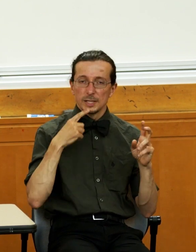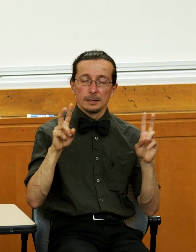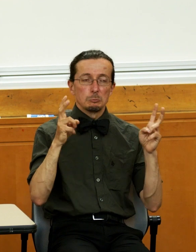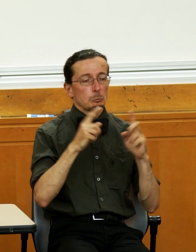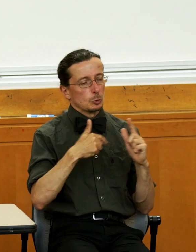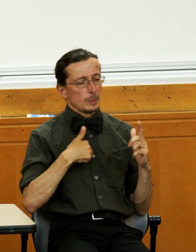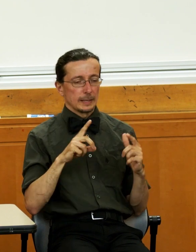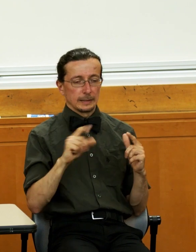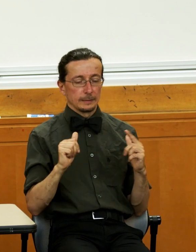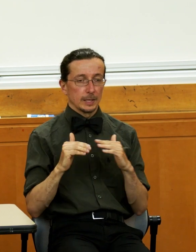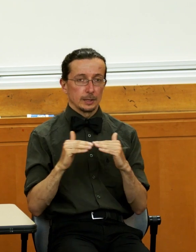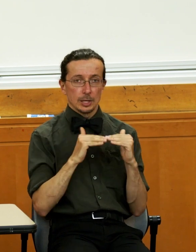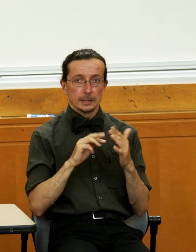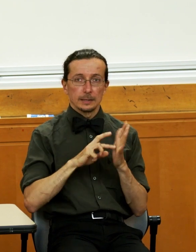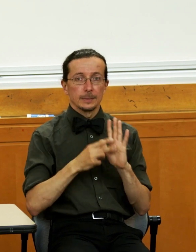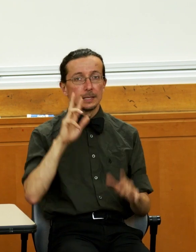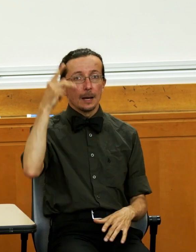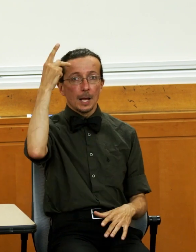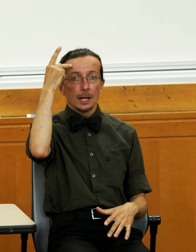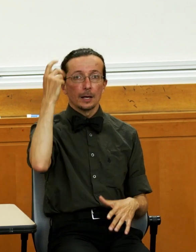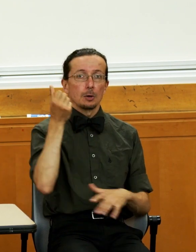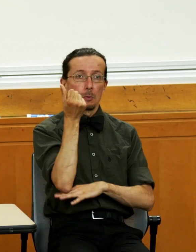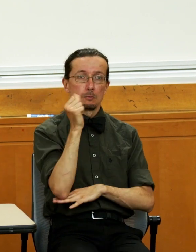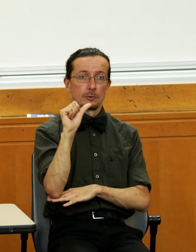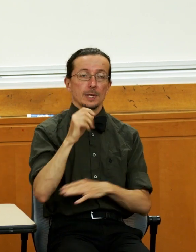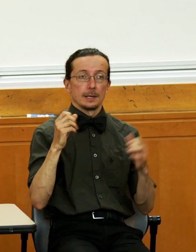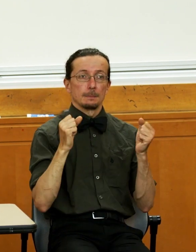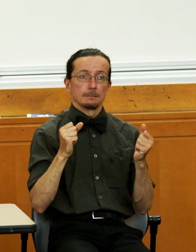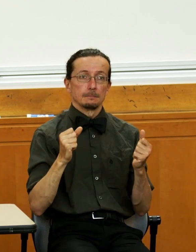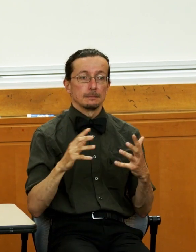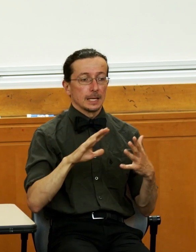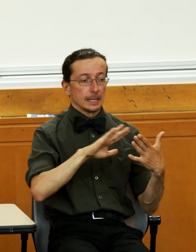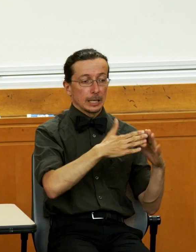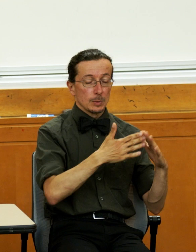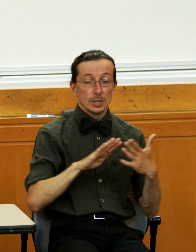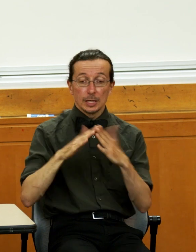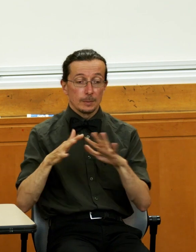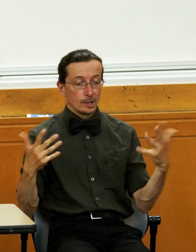means a political movement and many interlocking communities where disability is not defined in